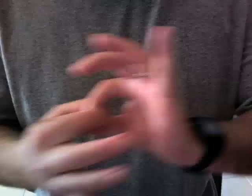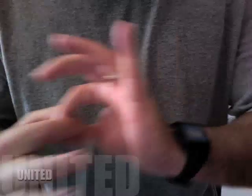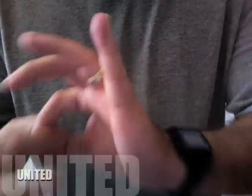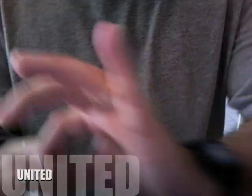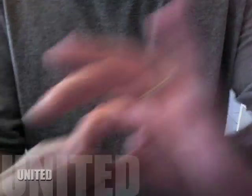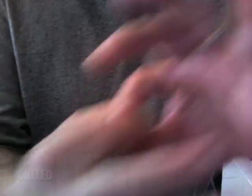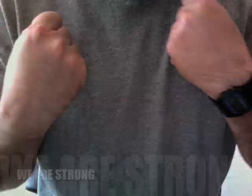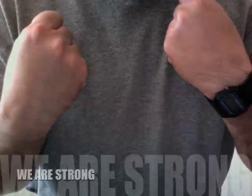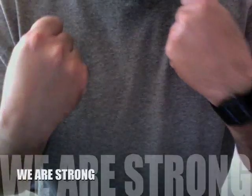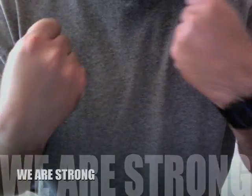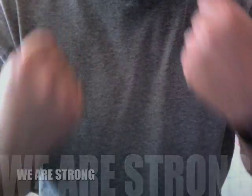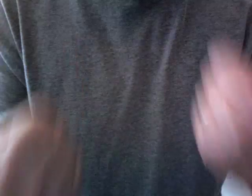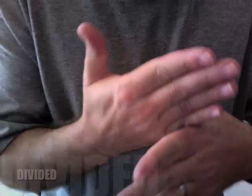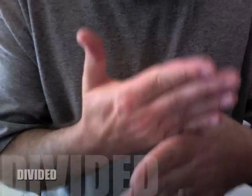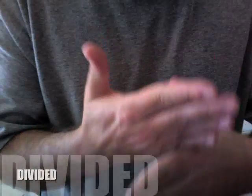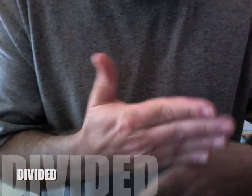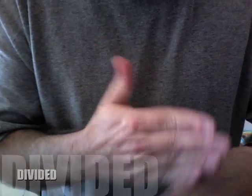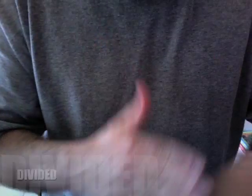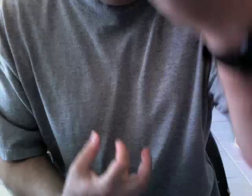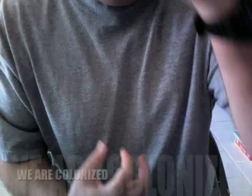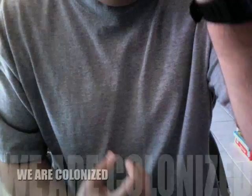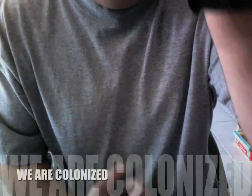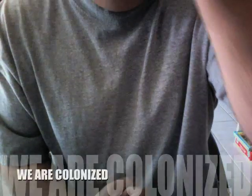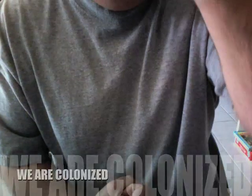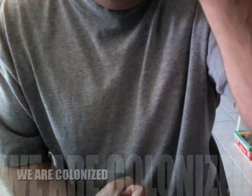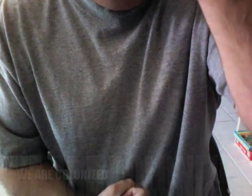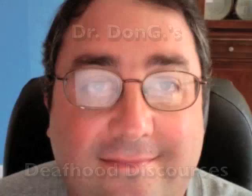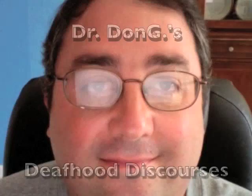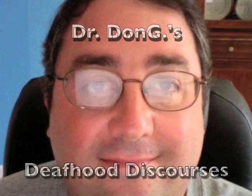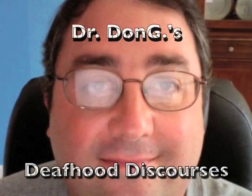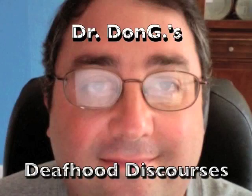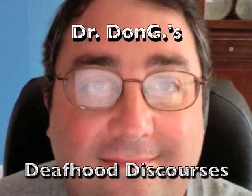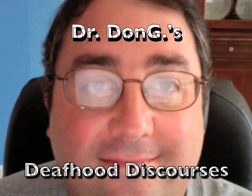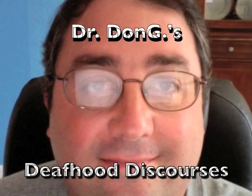Recently on Facebook, a friend posted a link -- you can see it below